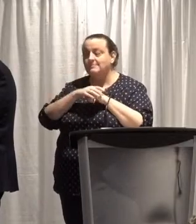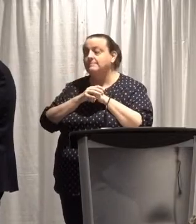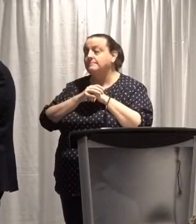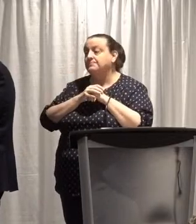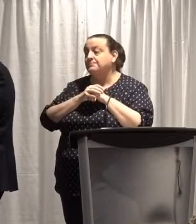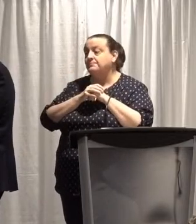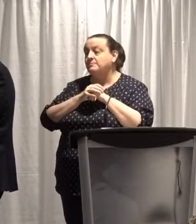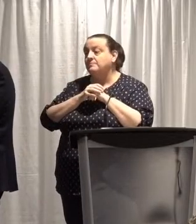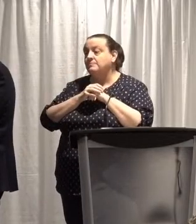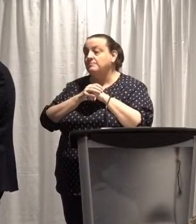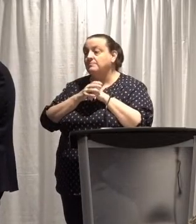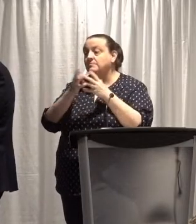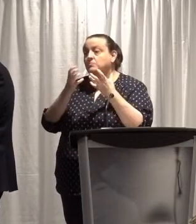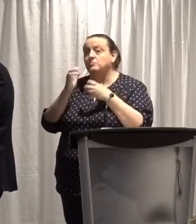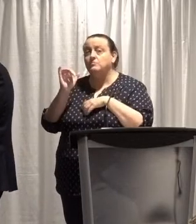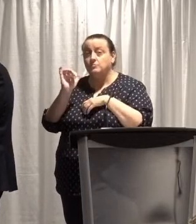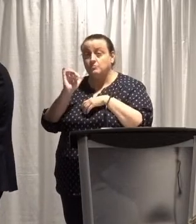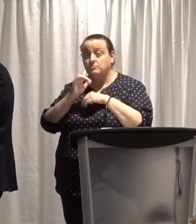I ALSO WOULD LIKE TO SAY THAT ATTENDING